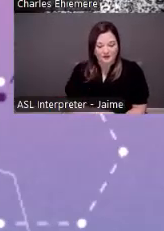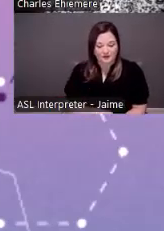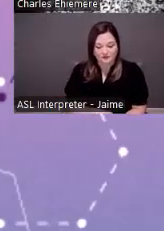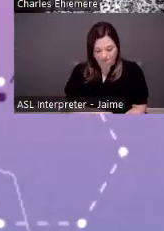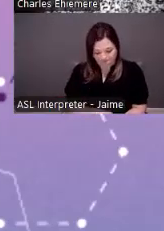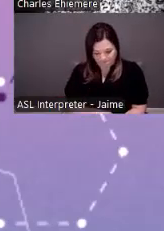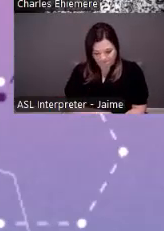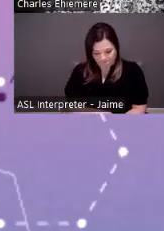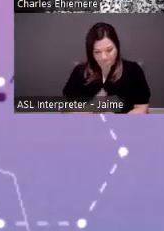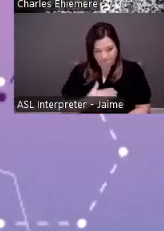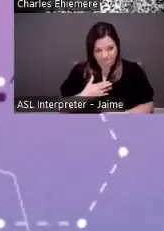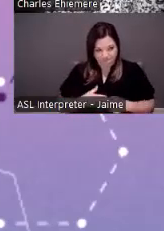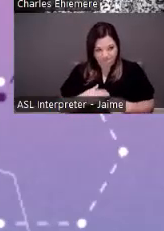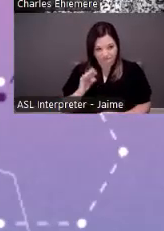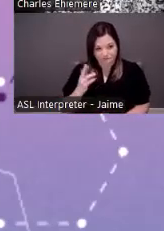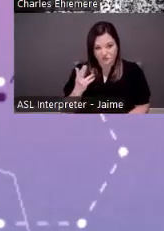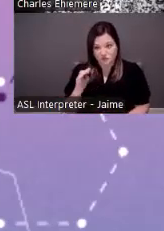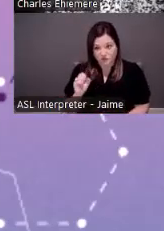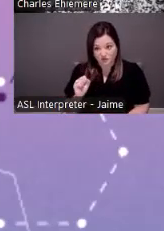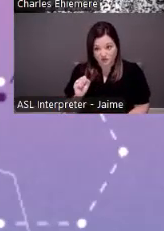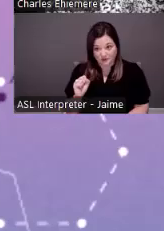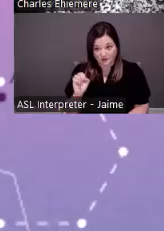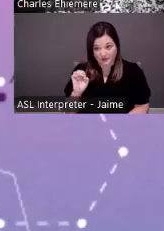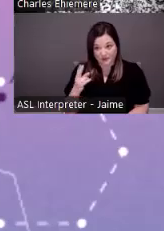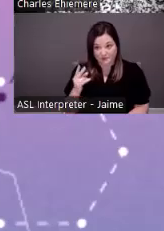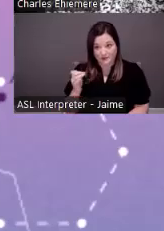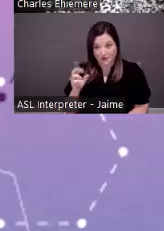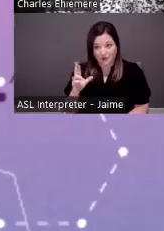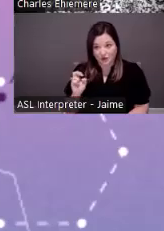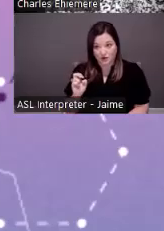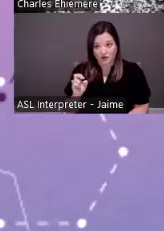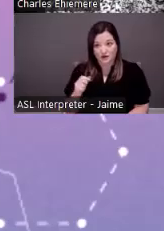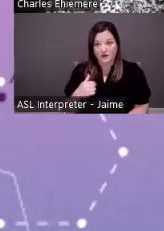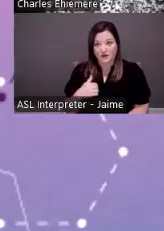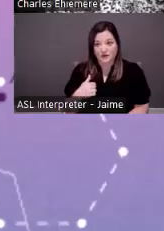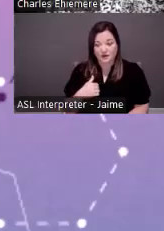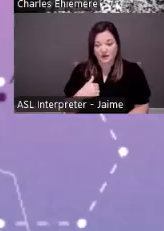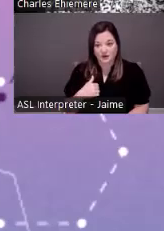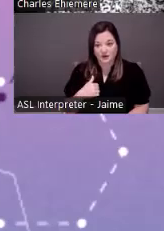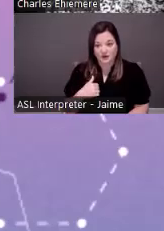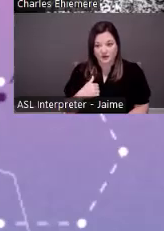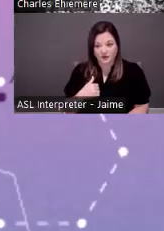My name is Charles, and I'm a PhD candidate